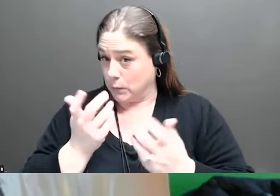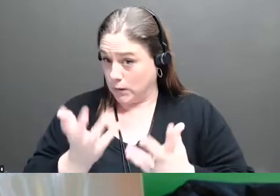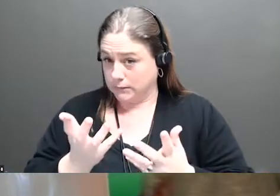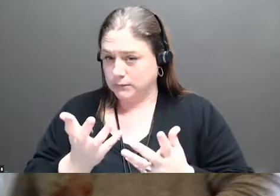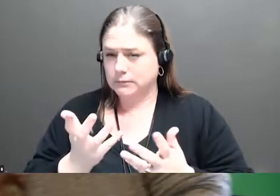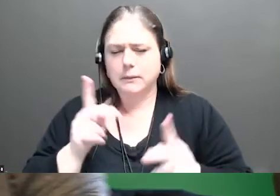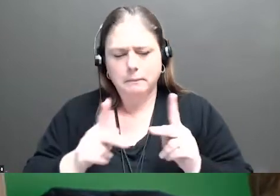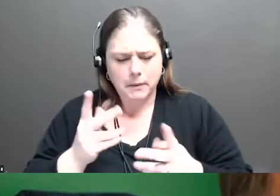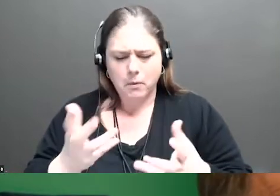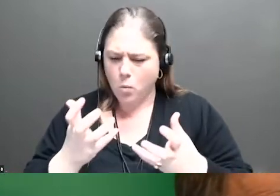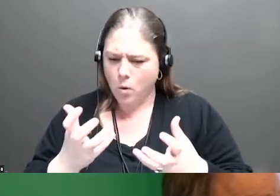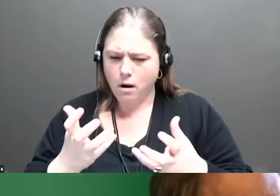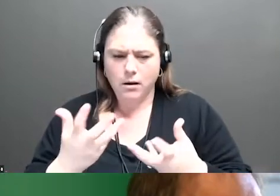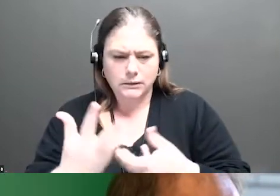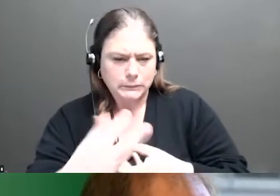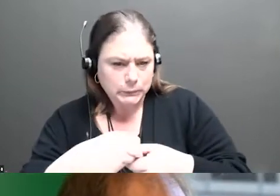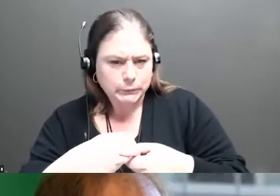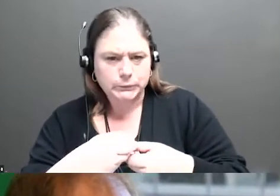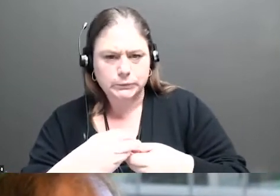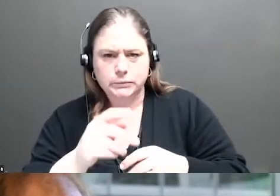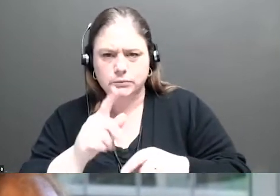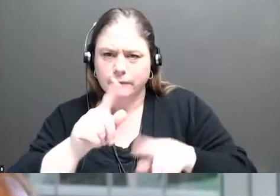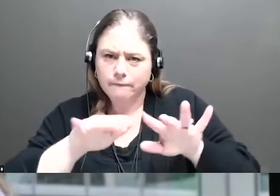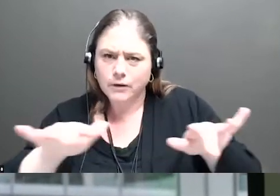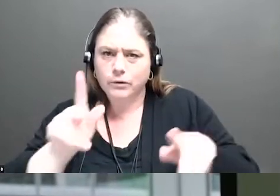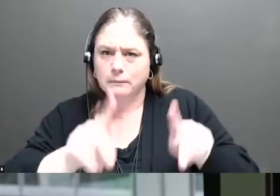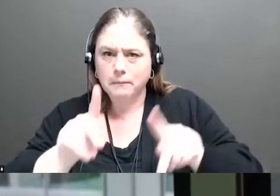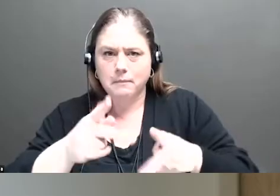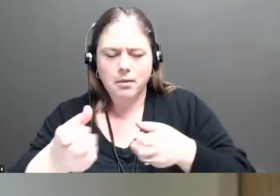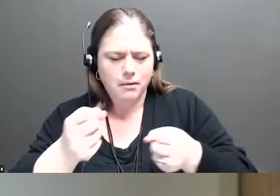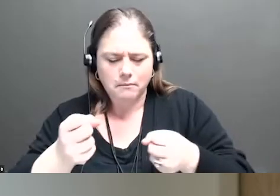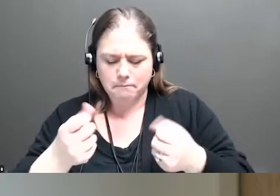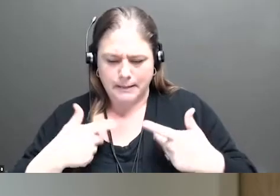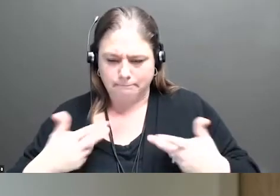be inclusive, they just don't know how. So it's the practical elements of making sure that people